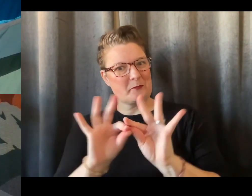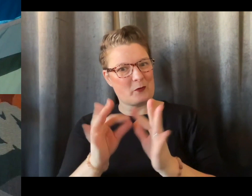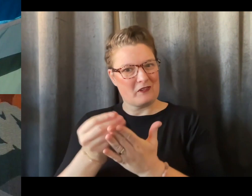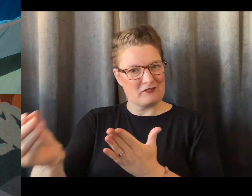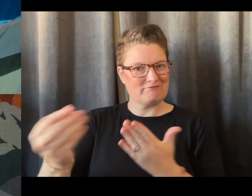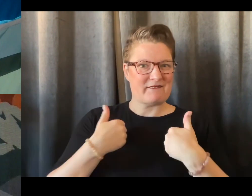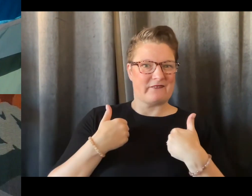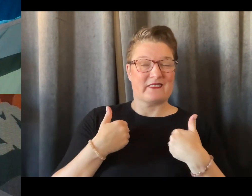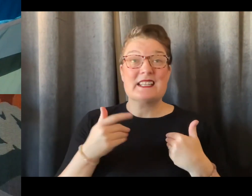Rebekah: It's a collector's item.